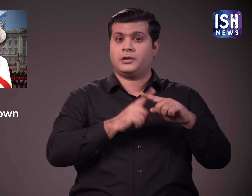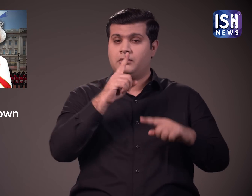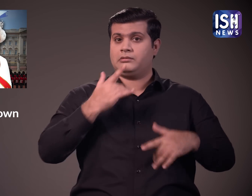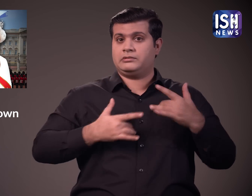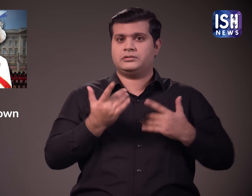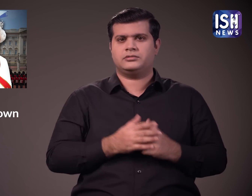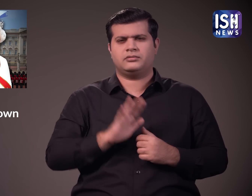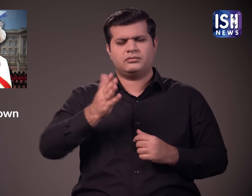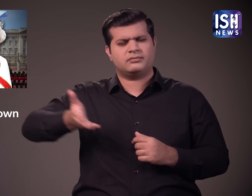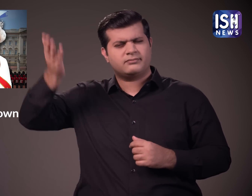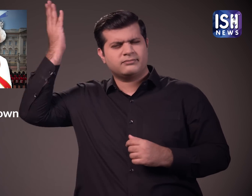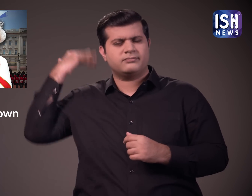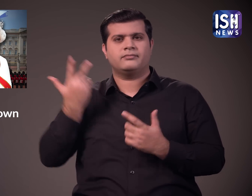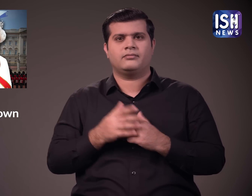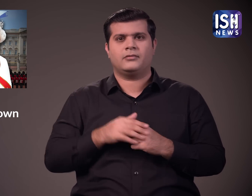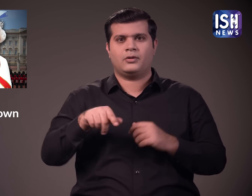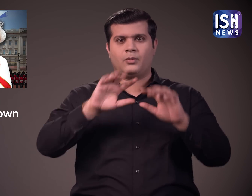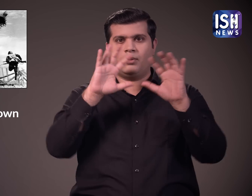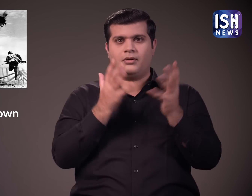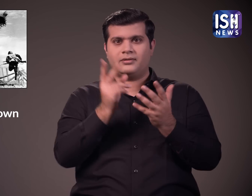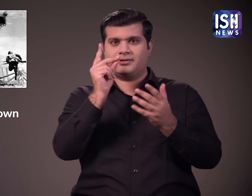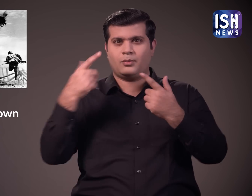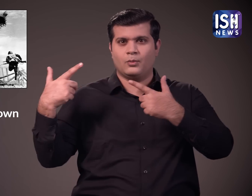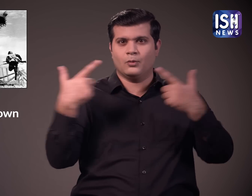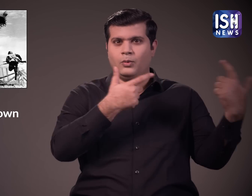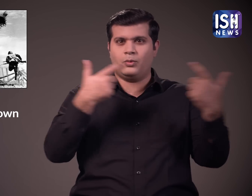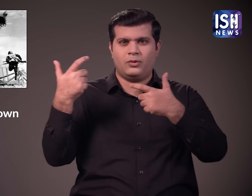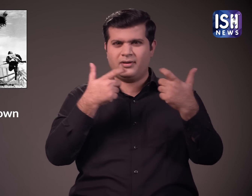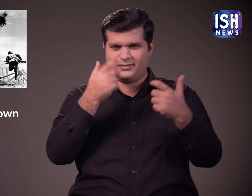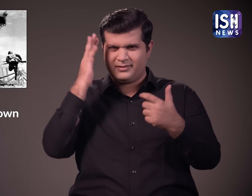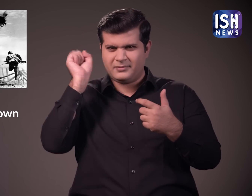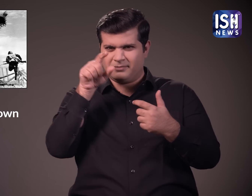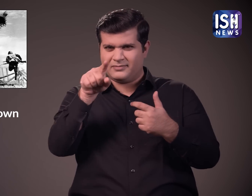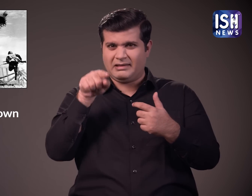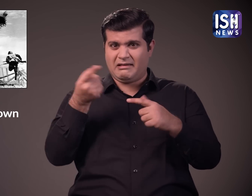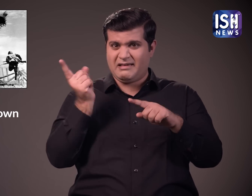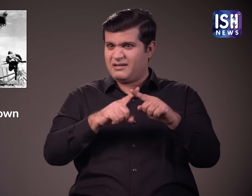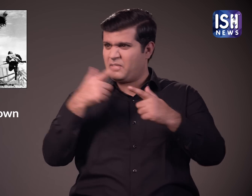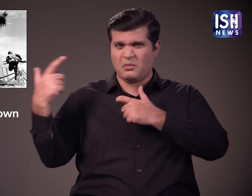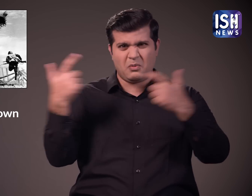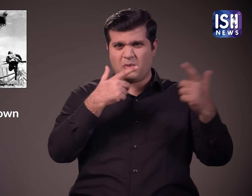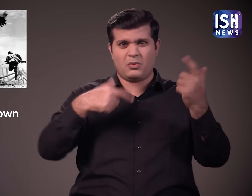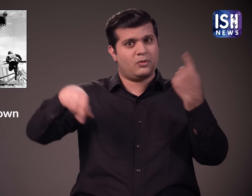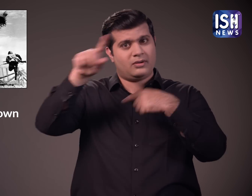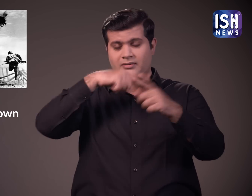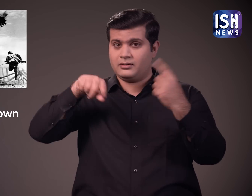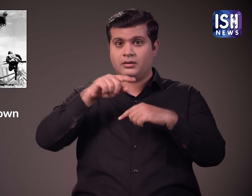In another interesting fact, do you remember World War II?